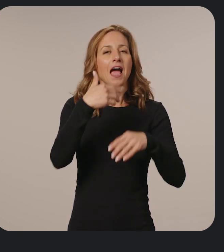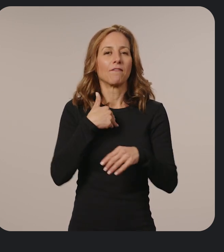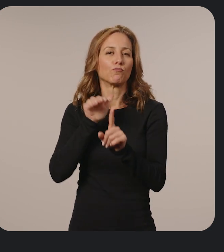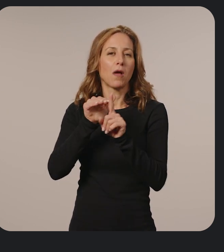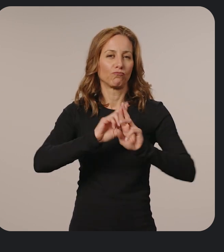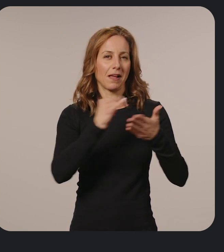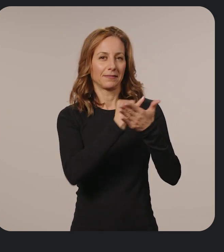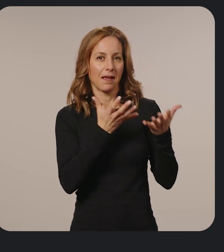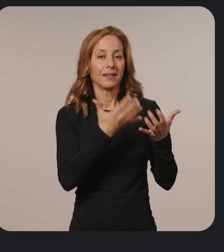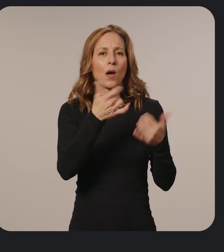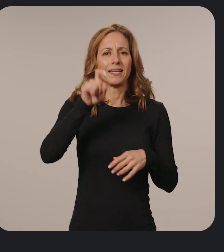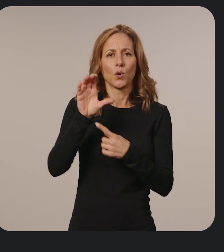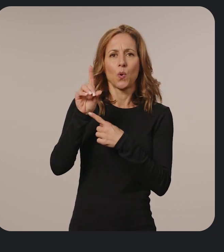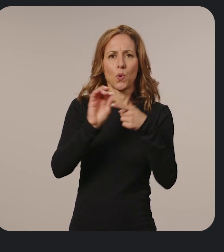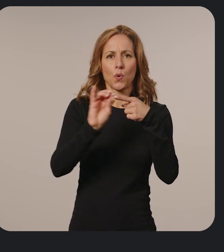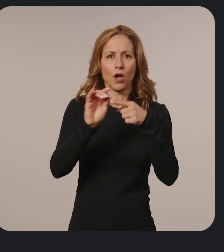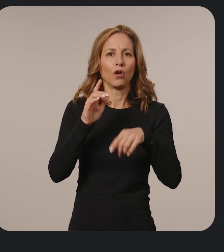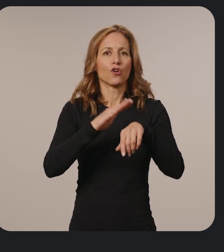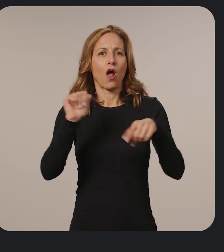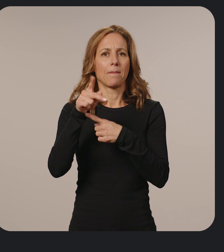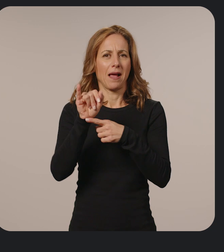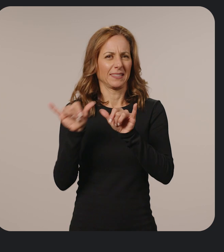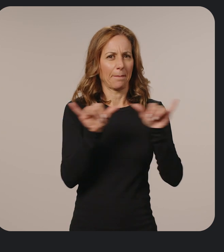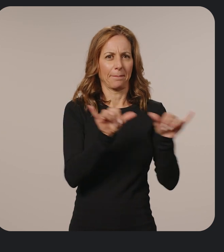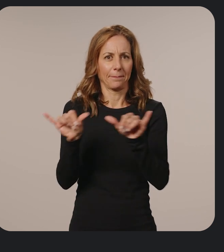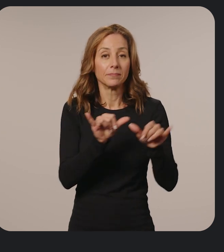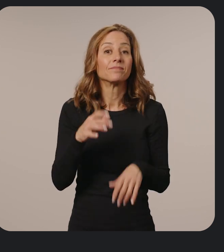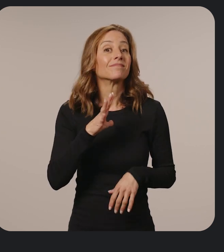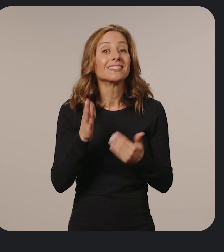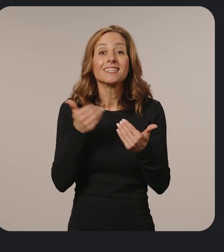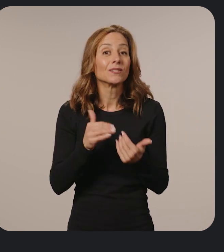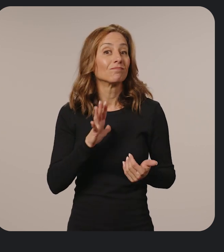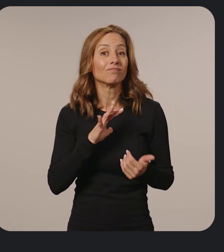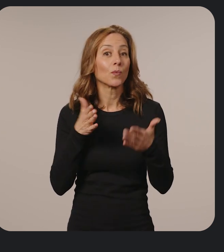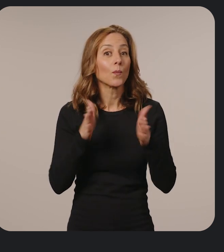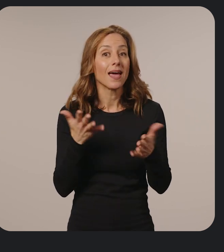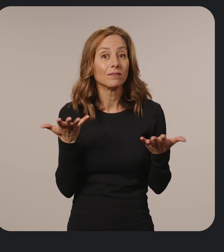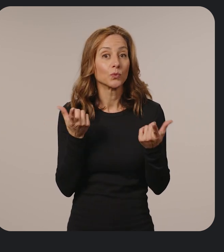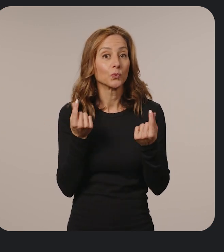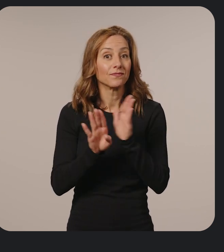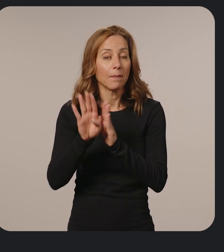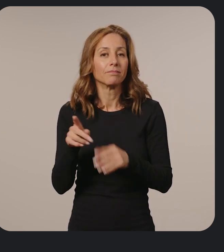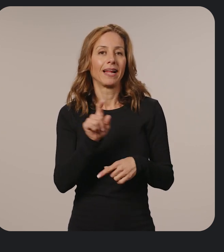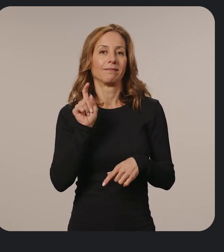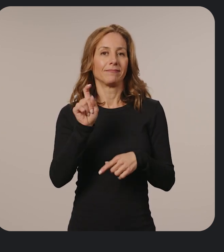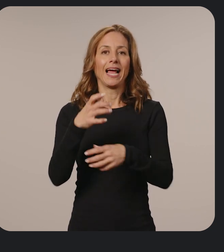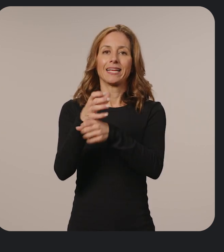the API in the same way. The easiest way to start developing is by clicking on Get code. And right off the bat, you can see code examples